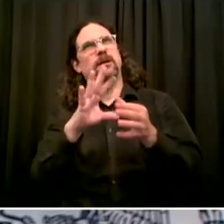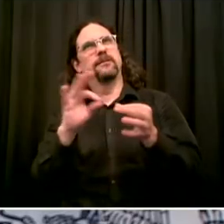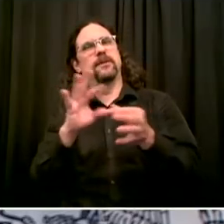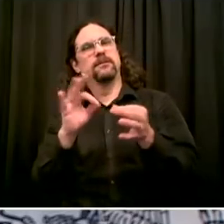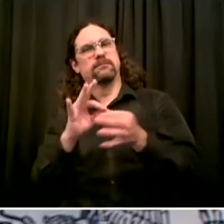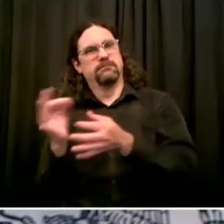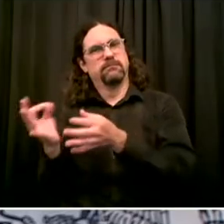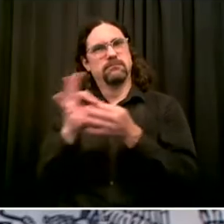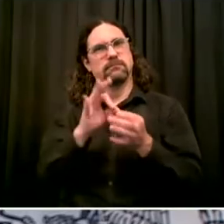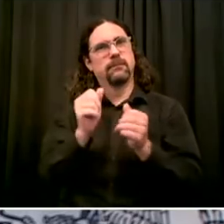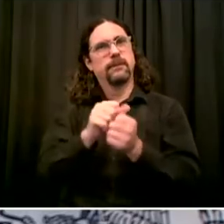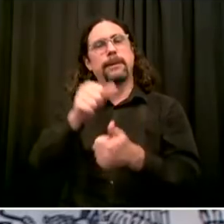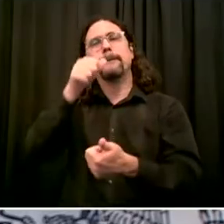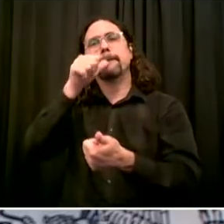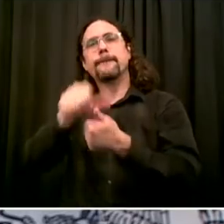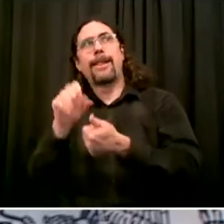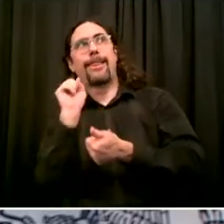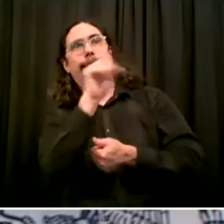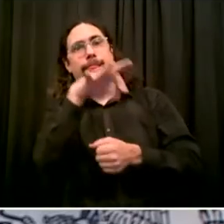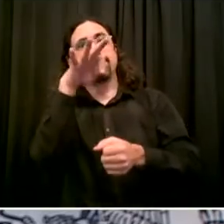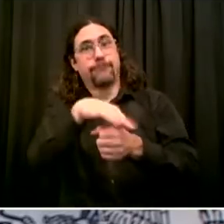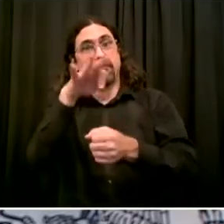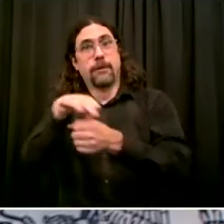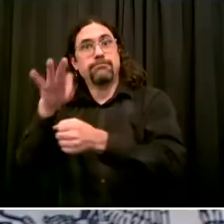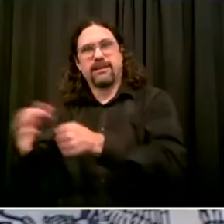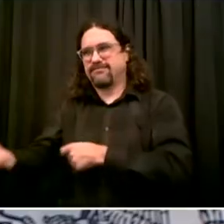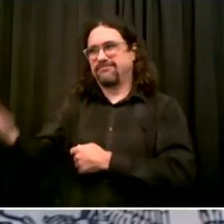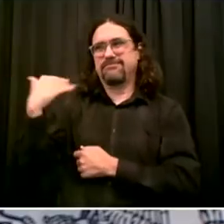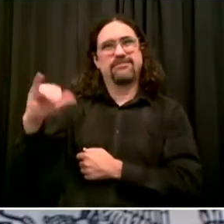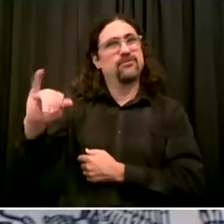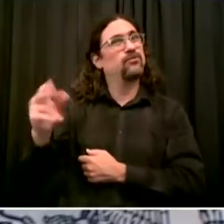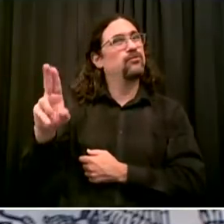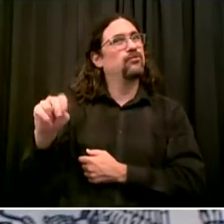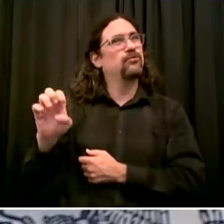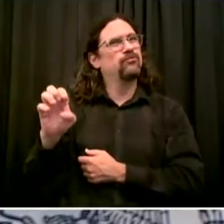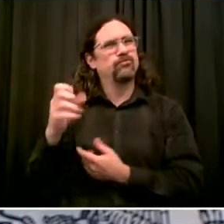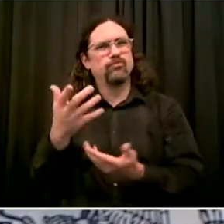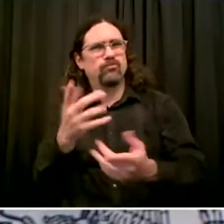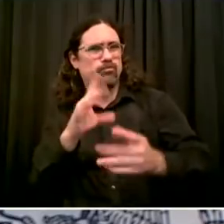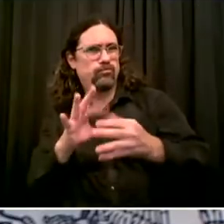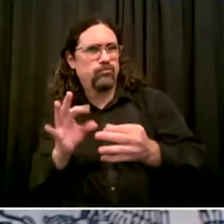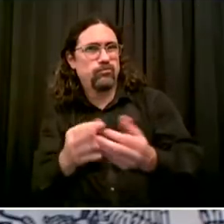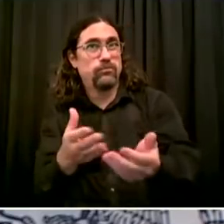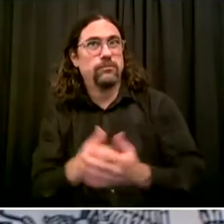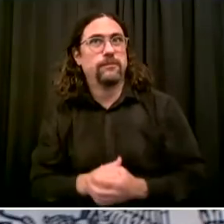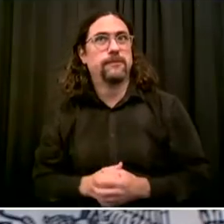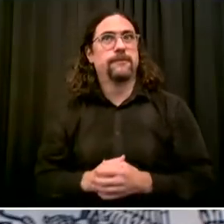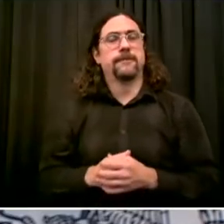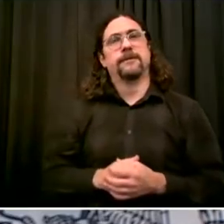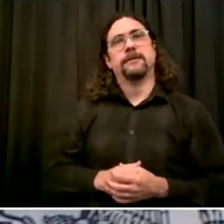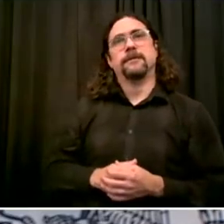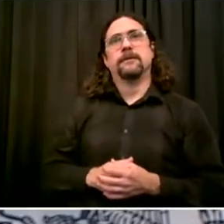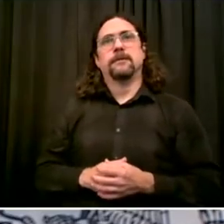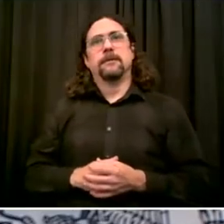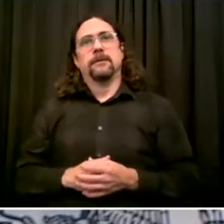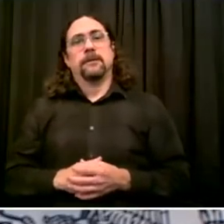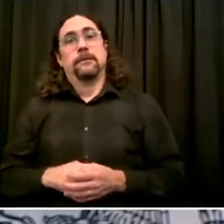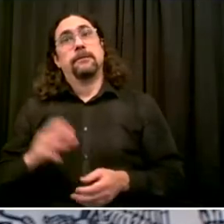THOUGHTS ABOUT MAIL IN BALLOTS AND WHAT DOES THAT PORTEND FOR THE PRESIDENTIAL ELECTIONS IN NOVEMBER.